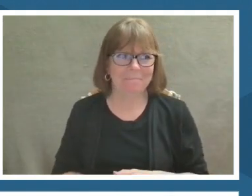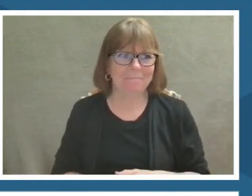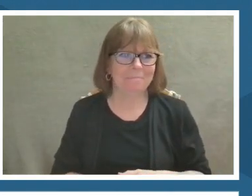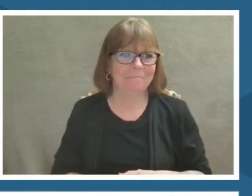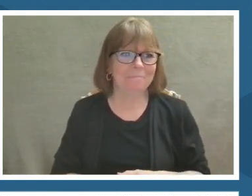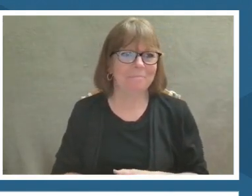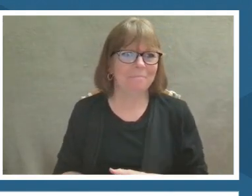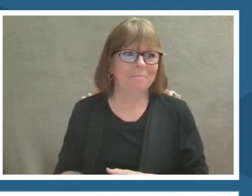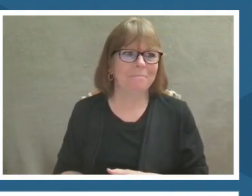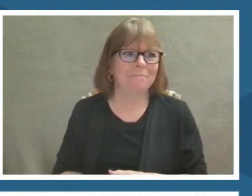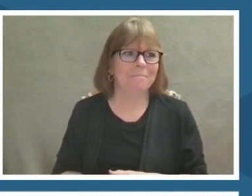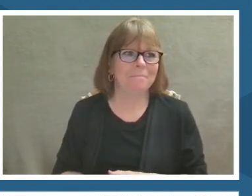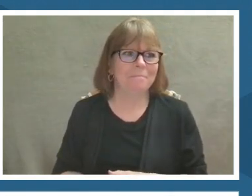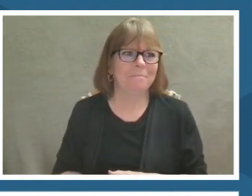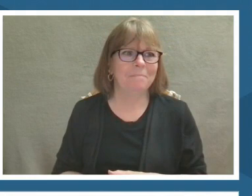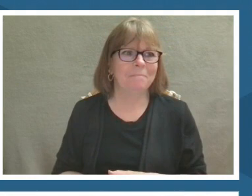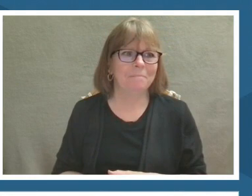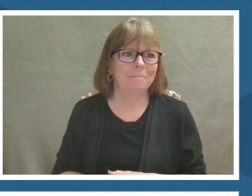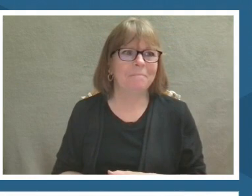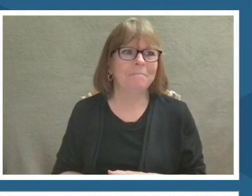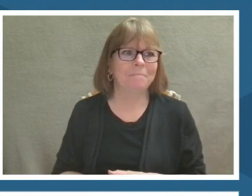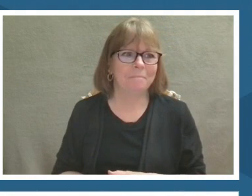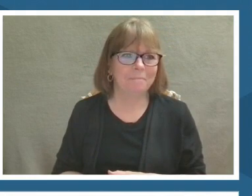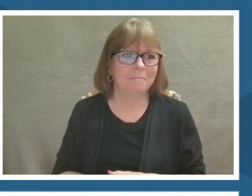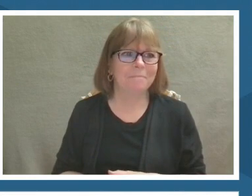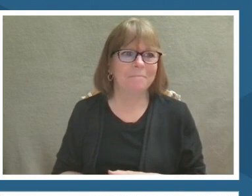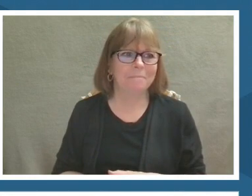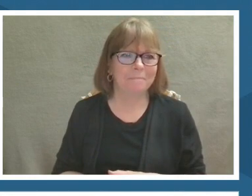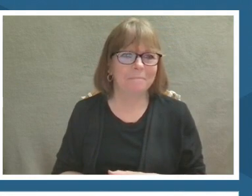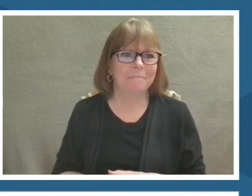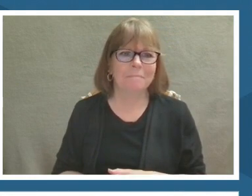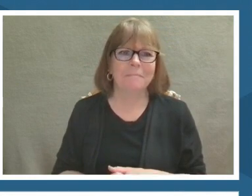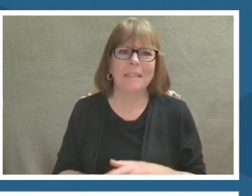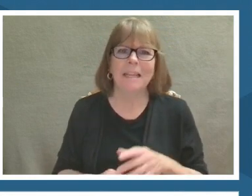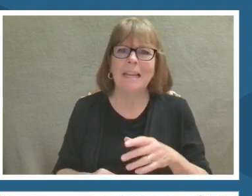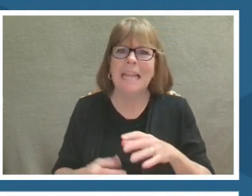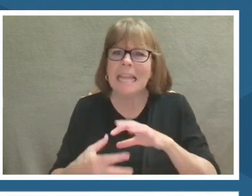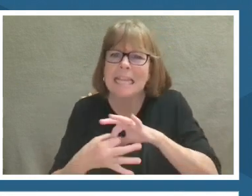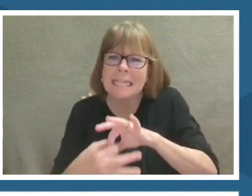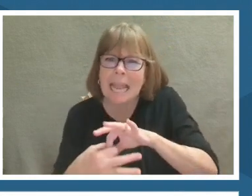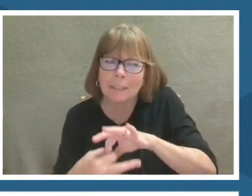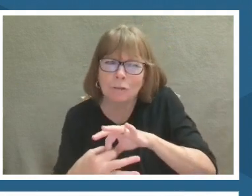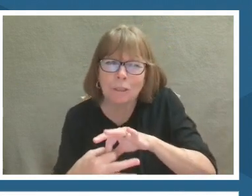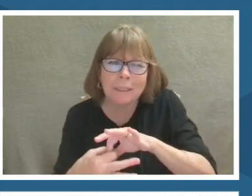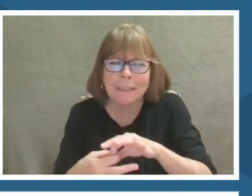engaging creative